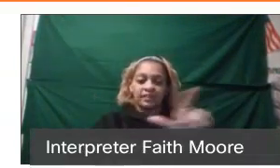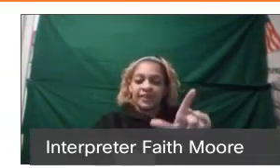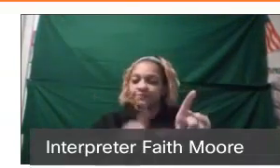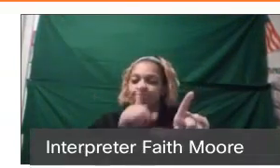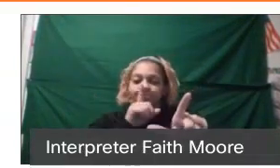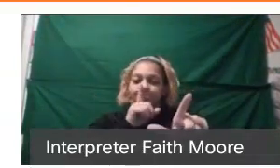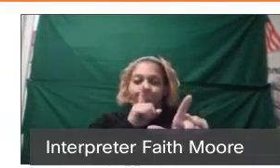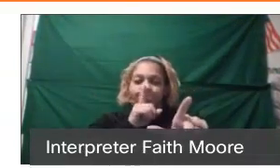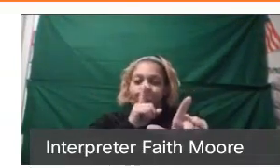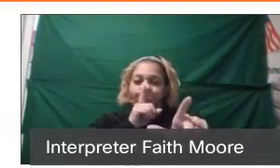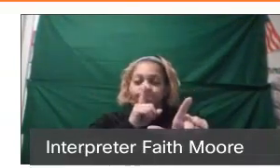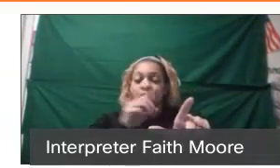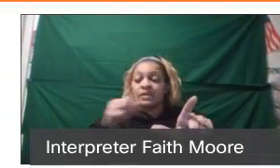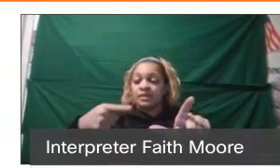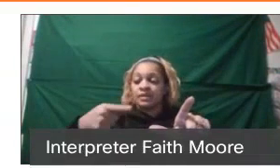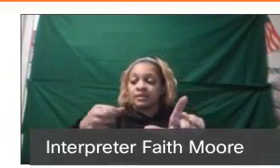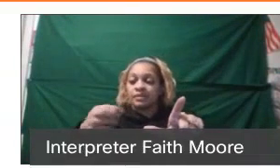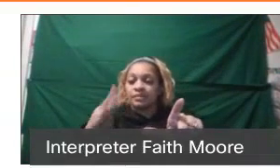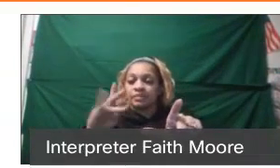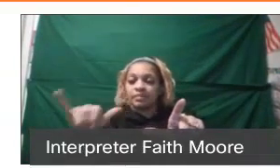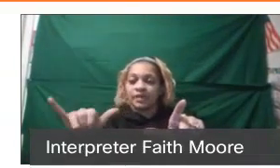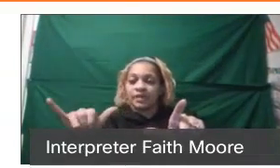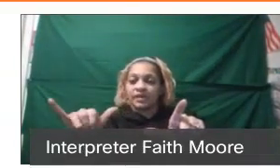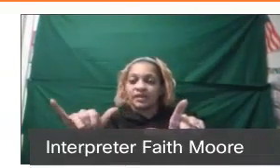Body street, but what you're seeing here is the proposed condition.